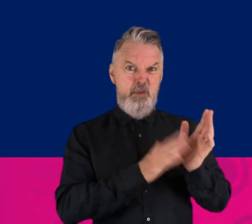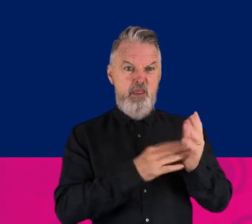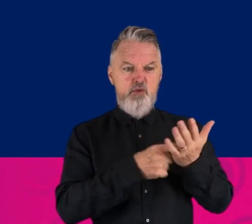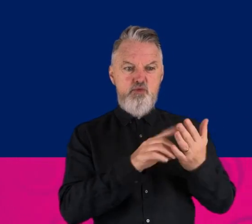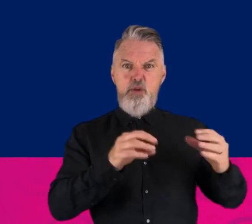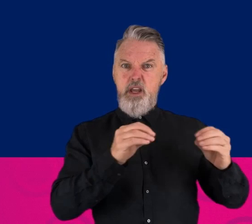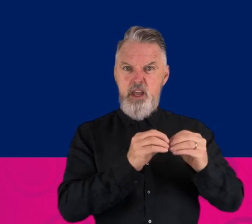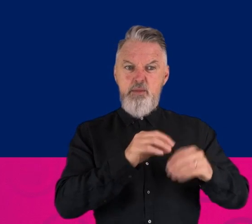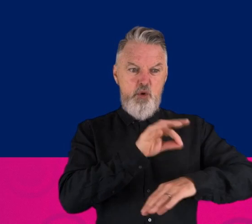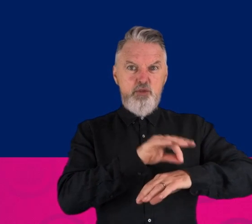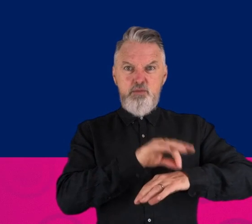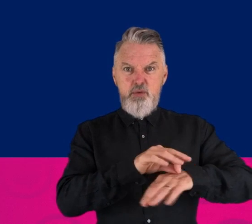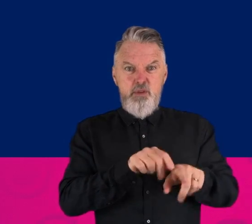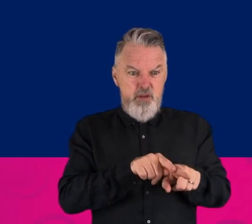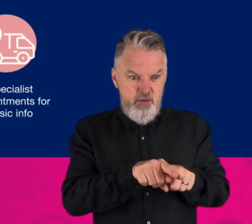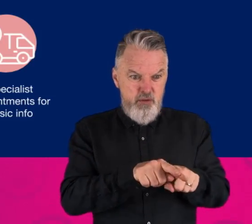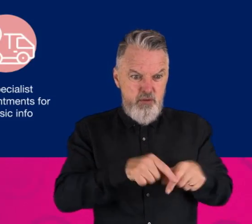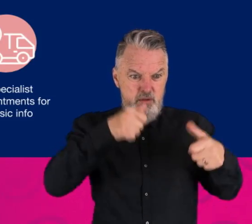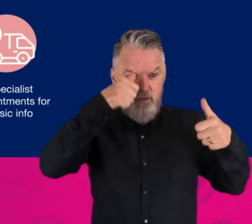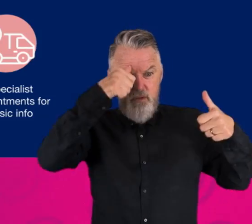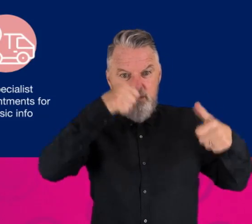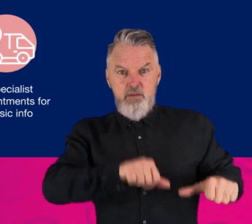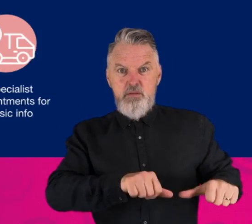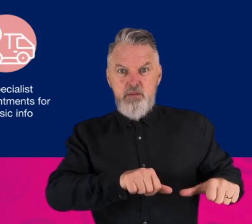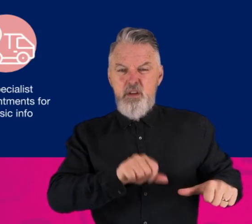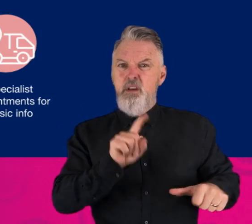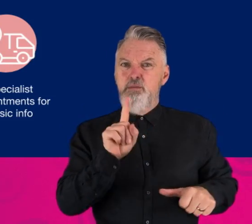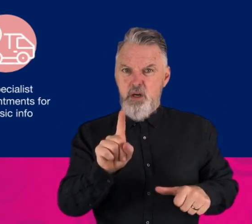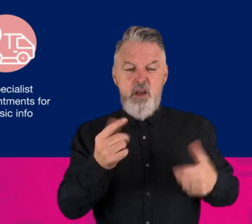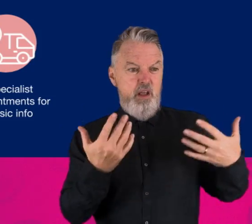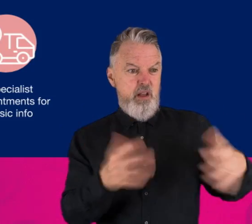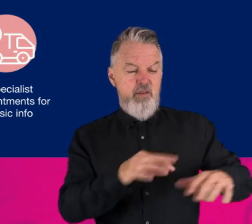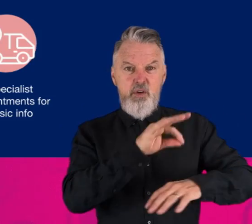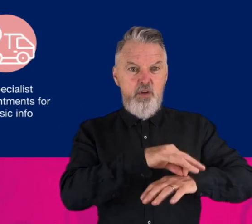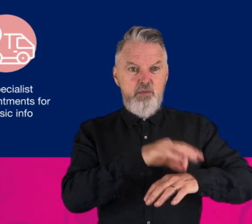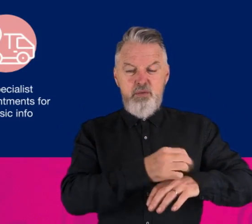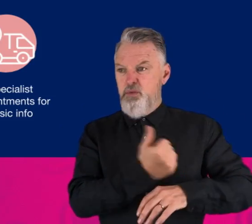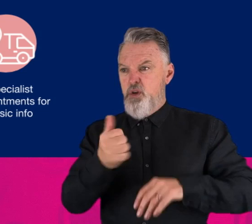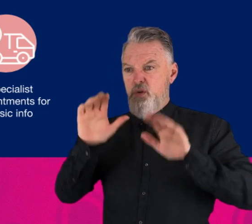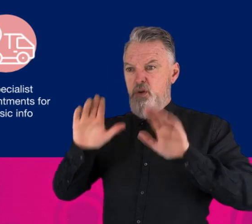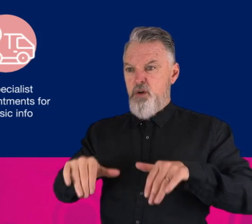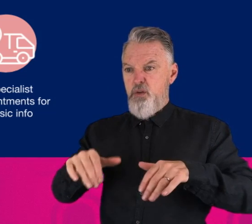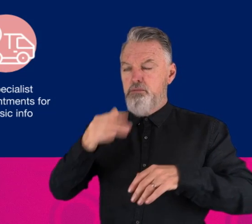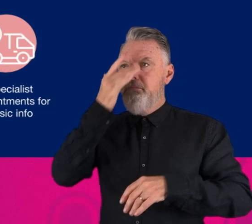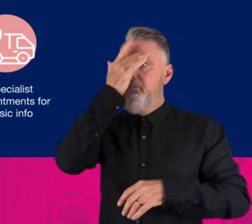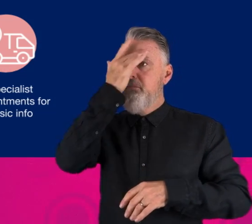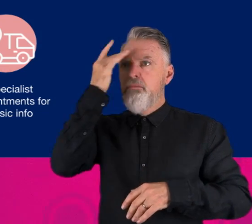to manage his condition for the rest of his life. But when he was discharged, he’d forgotten most of what he learned and there was no specialist by his bedside